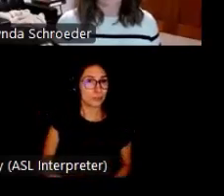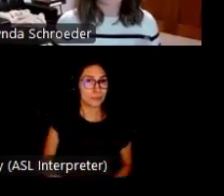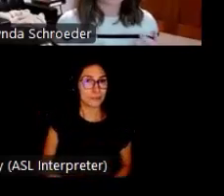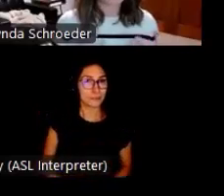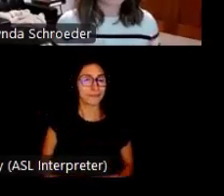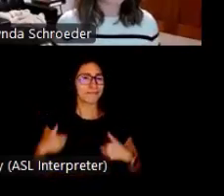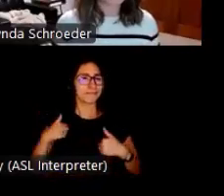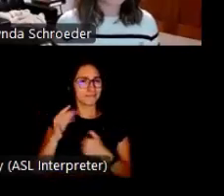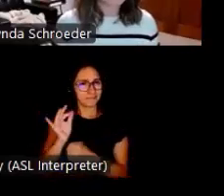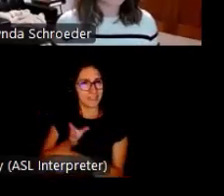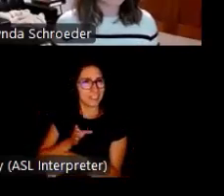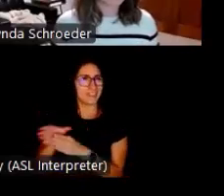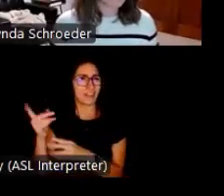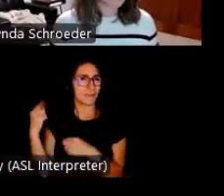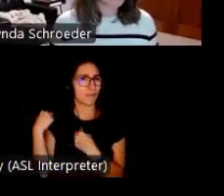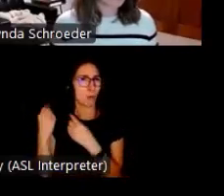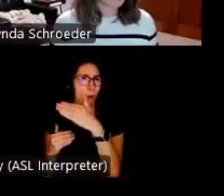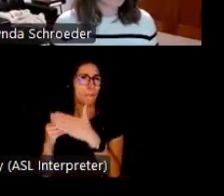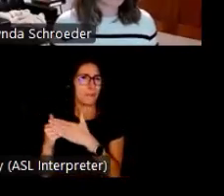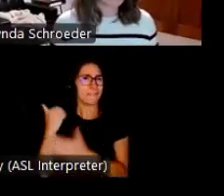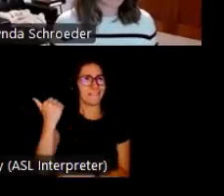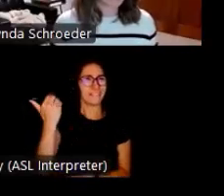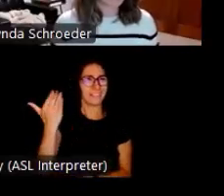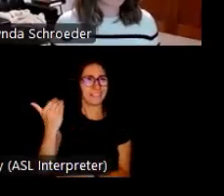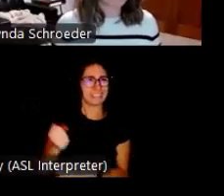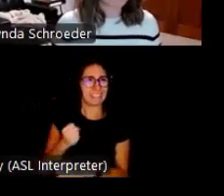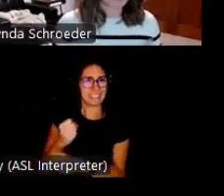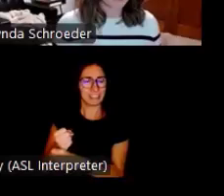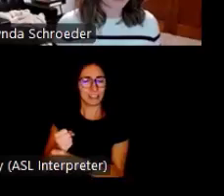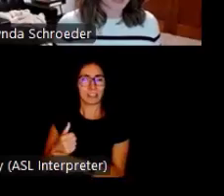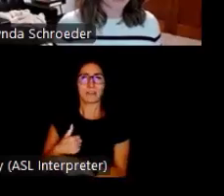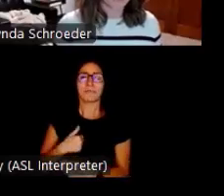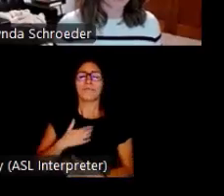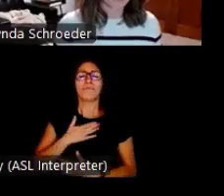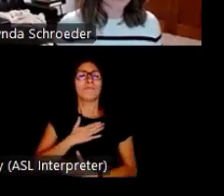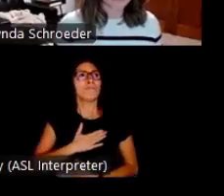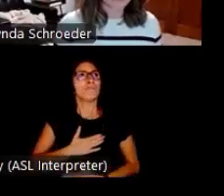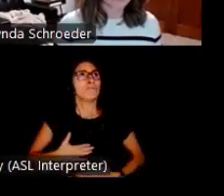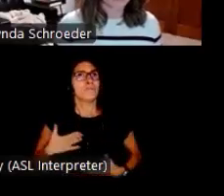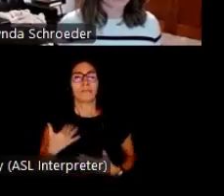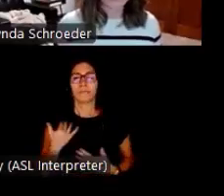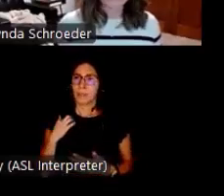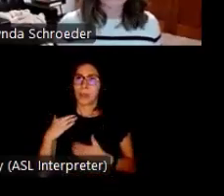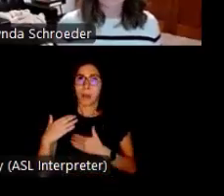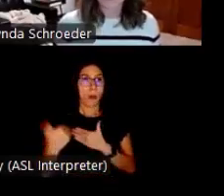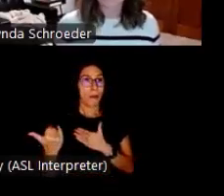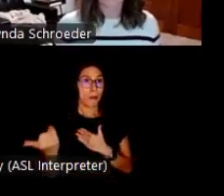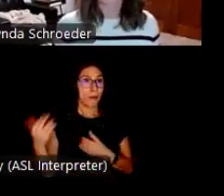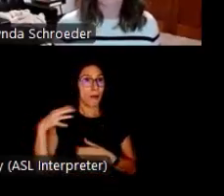And I think one of my favorite conversations I was ever a part of was being on a panel where we were discussing which designation should we